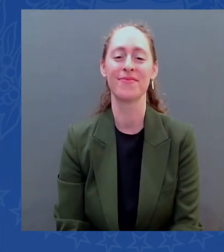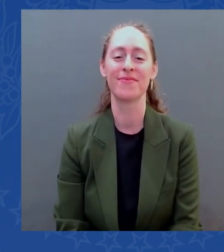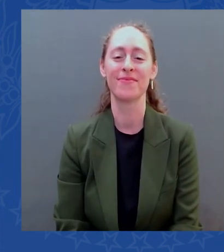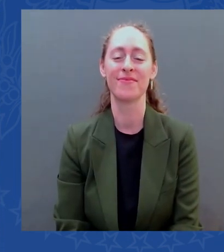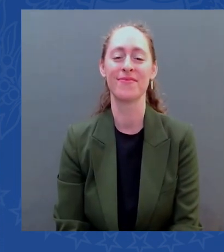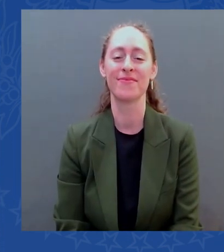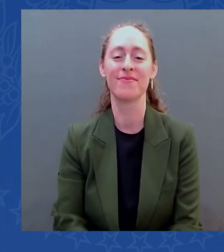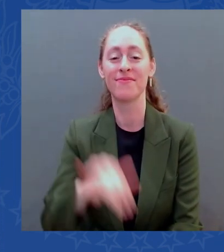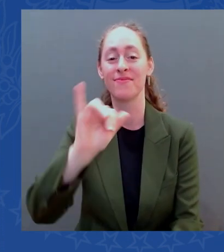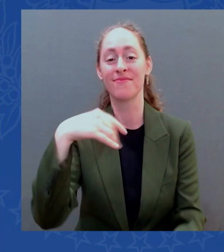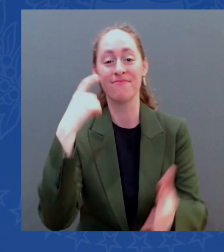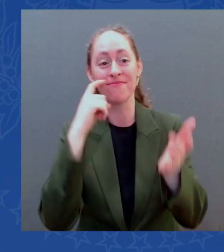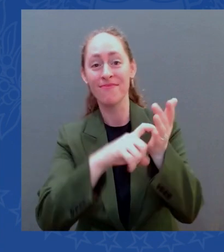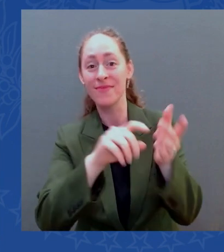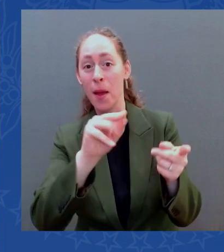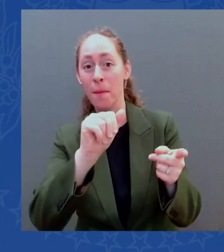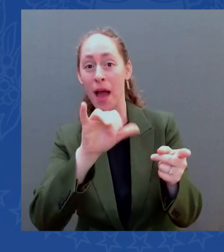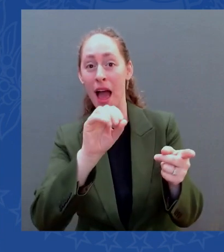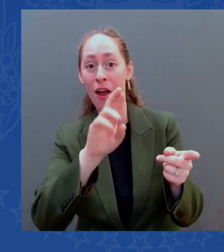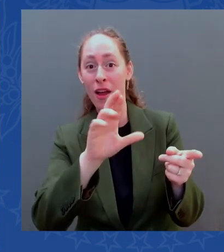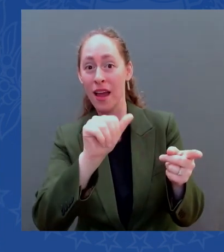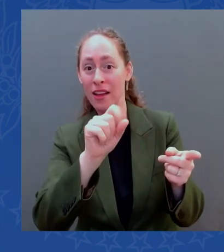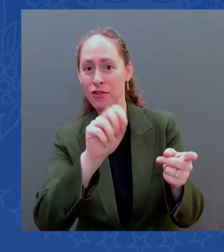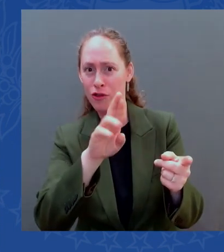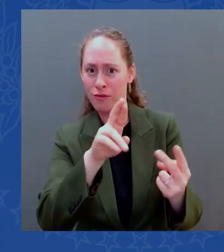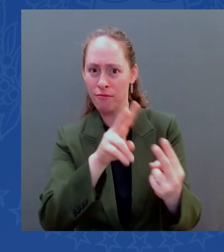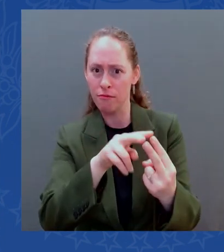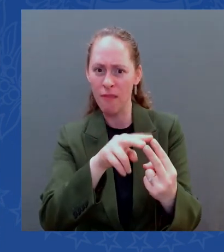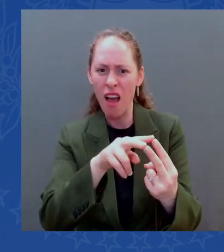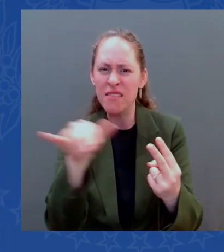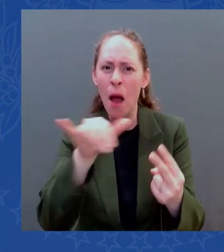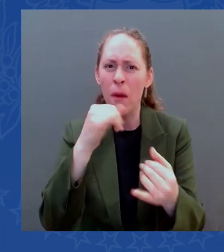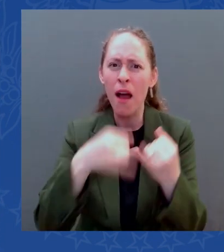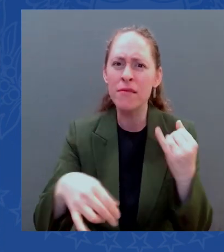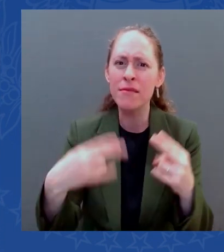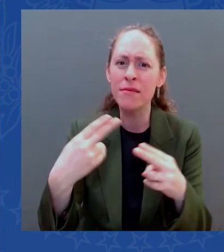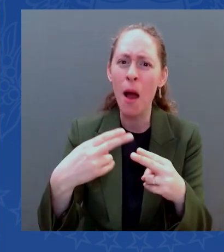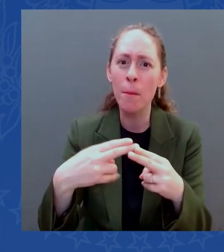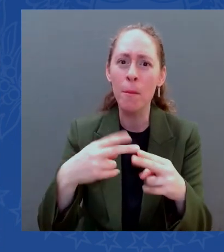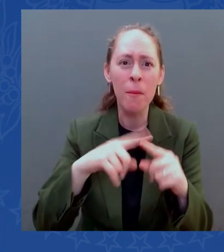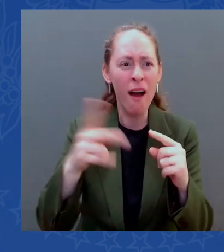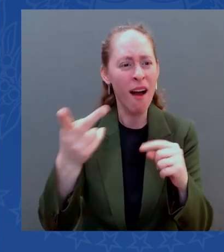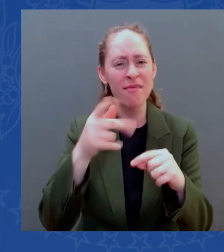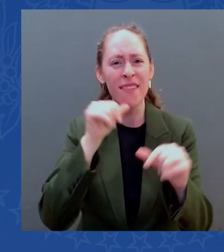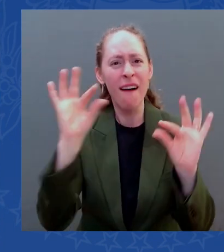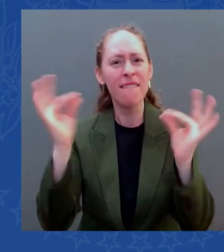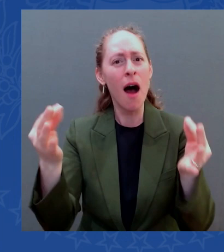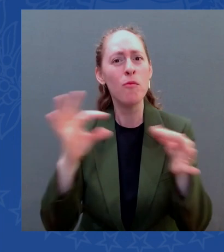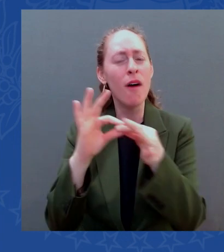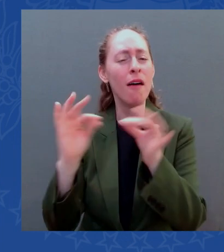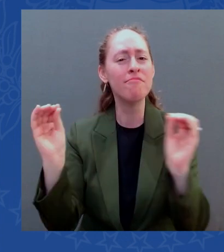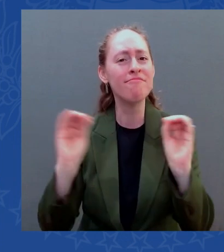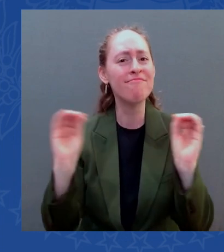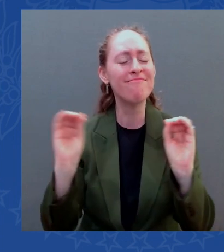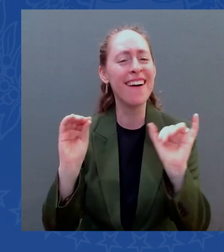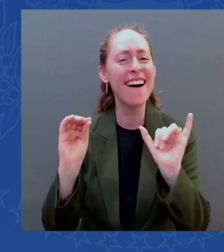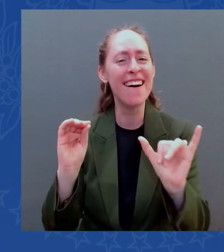I tell you. Anyway, I want to thank Commissioner Gary Bettman and --